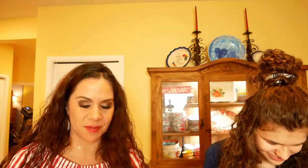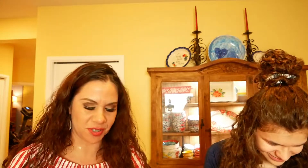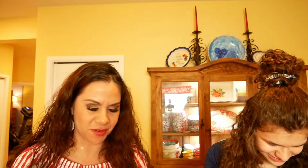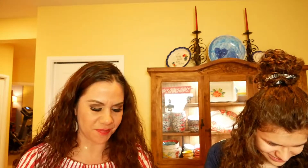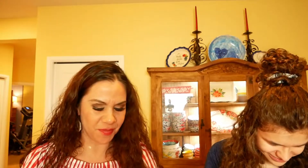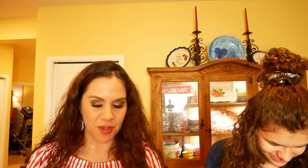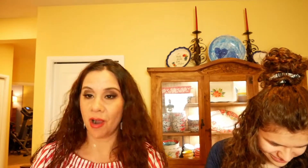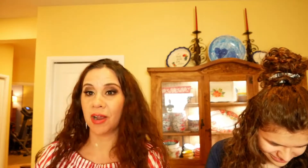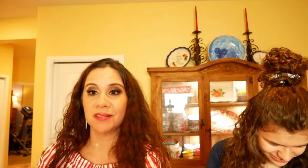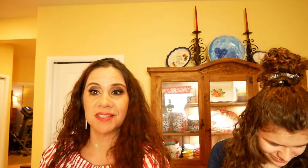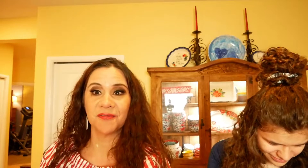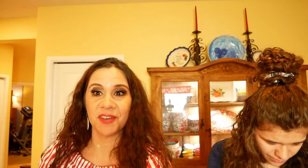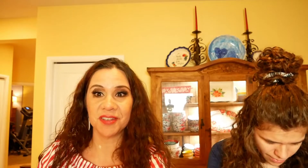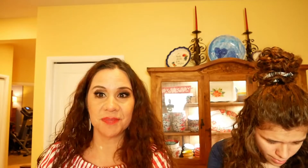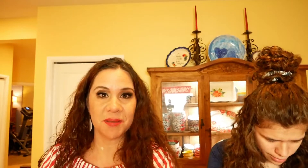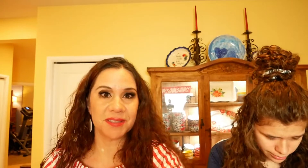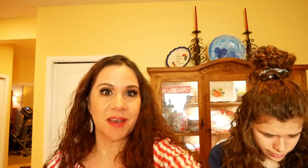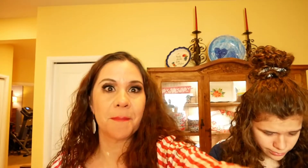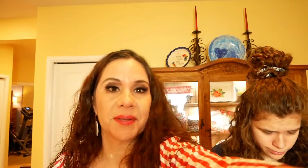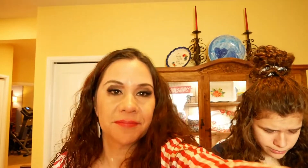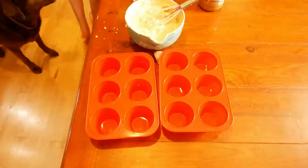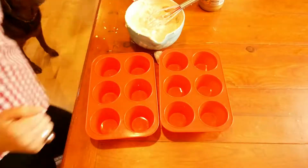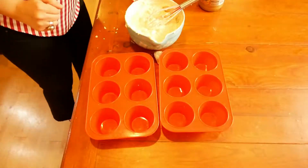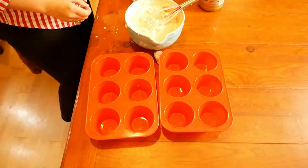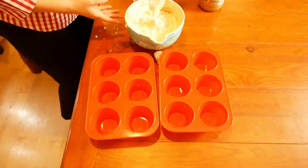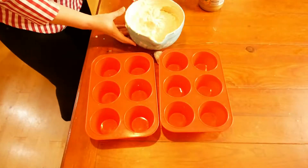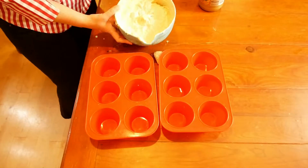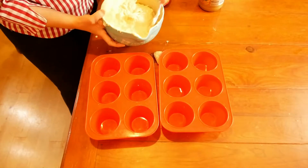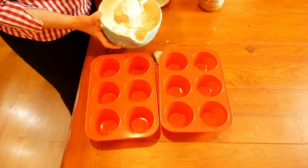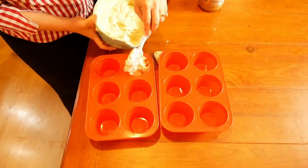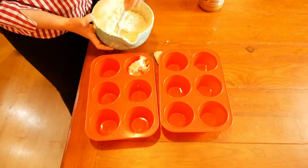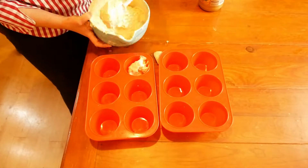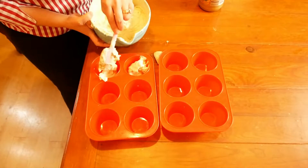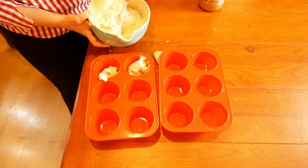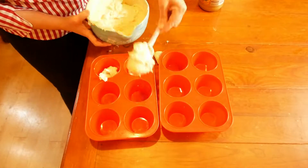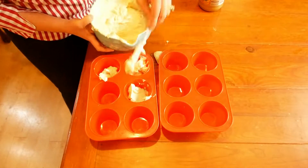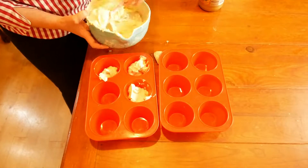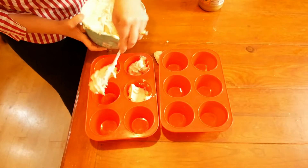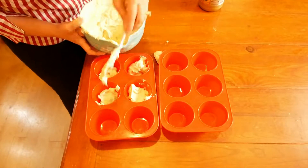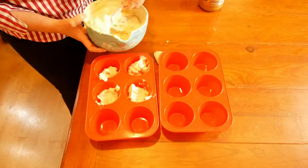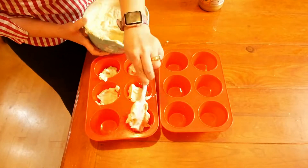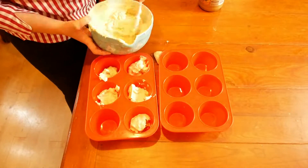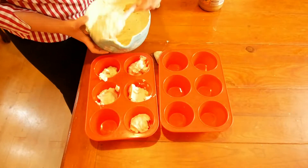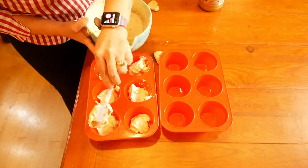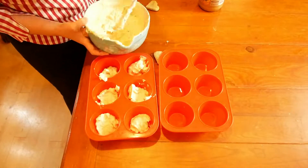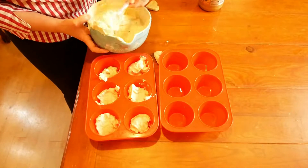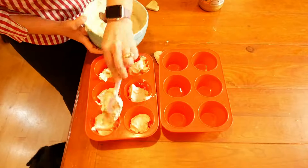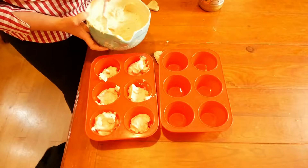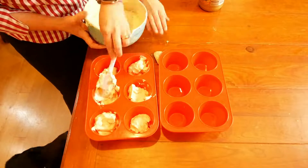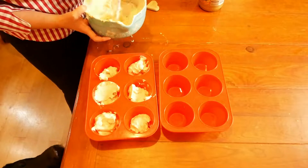up to you all right let's fill these babies up okay so you're just gonna evenly distribute uh